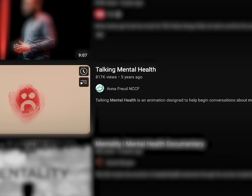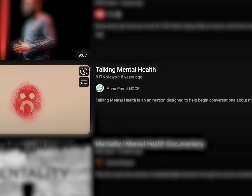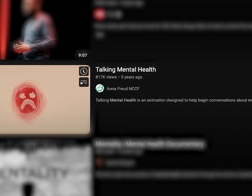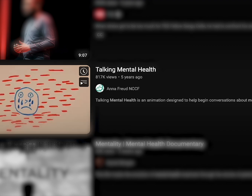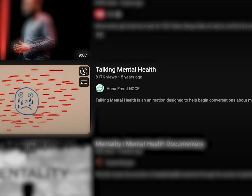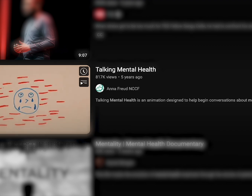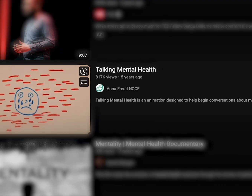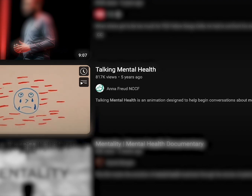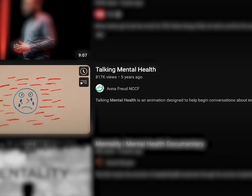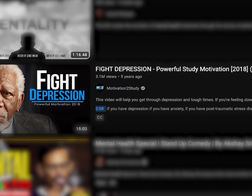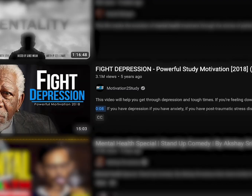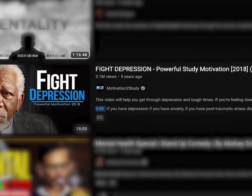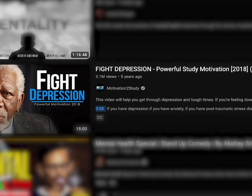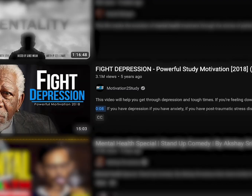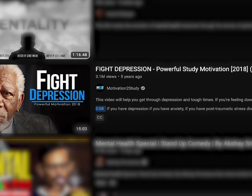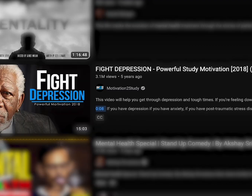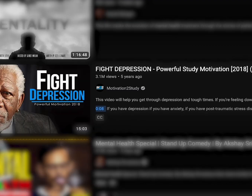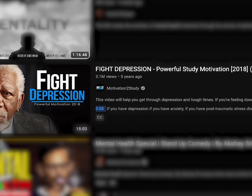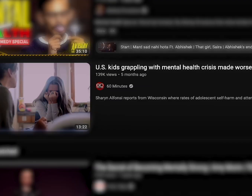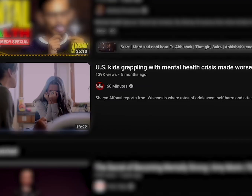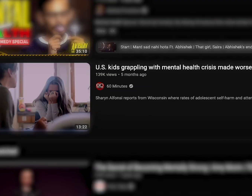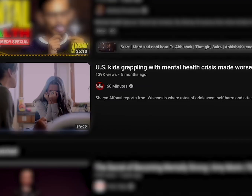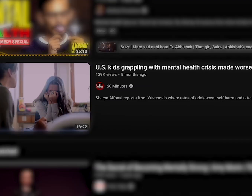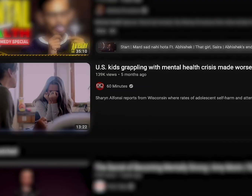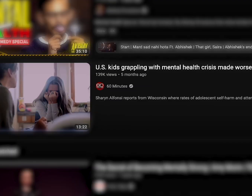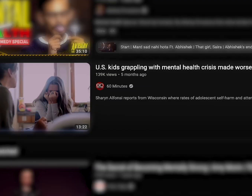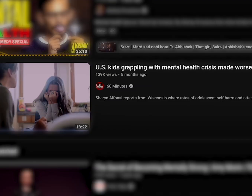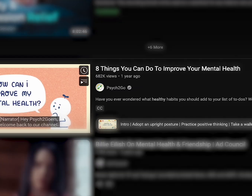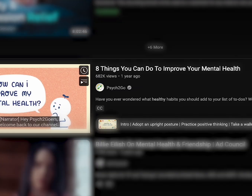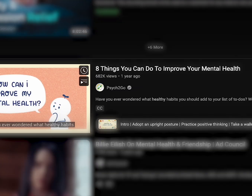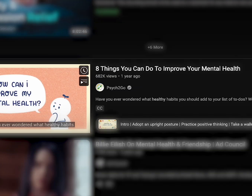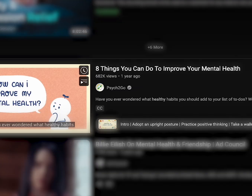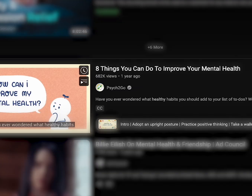With so much emphasis being placed on our mental well-being, it's important